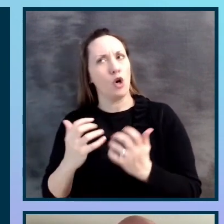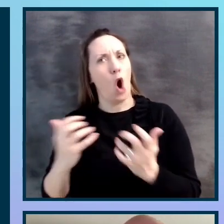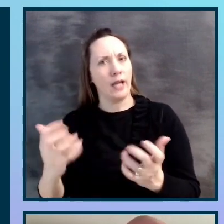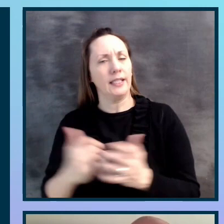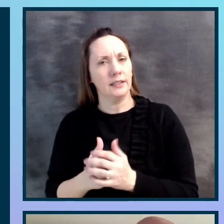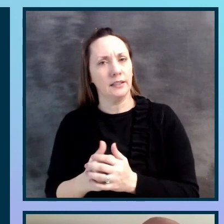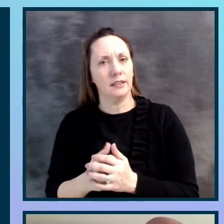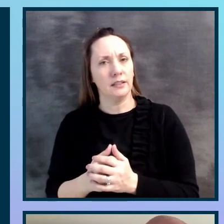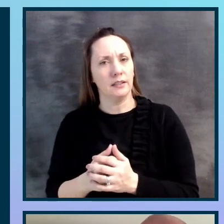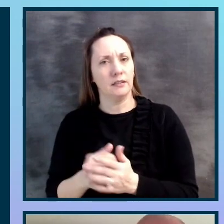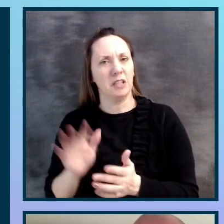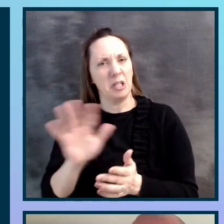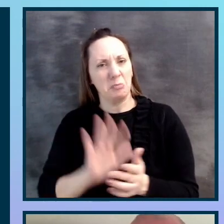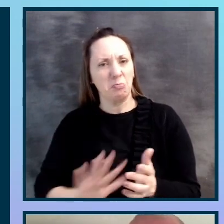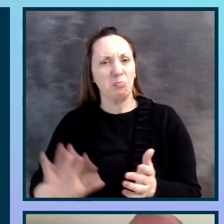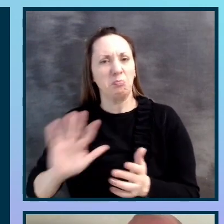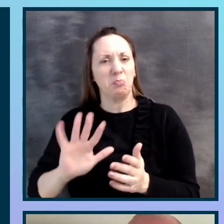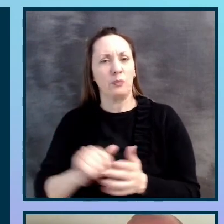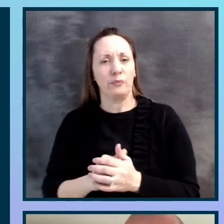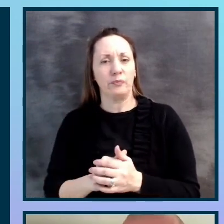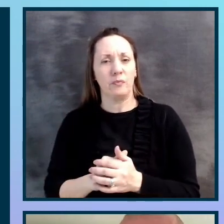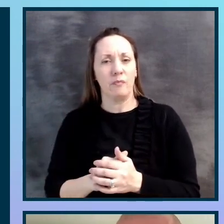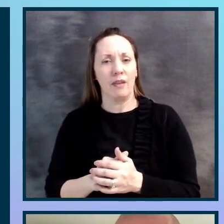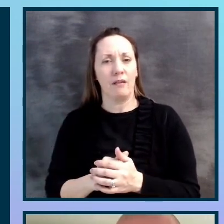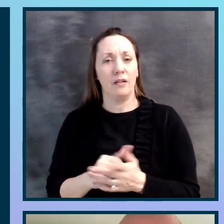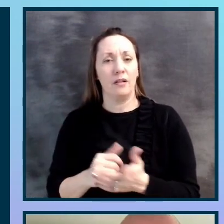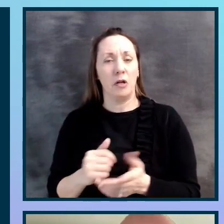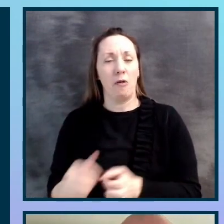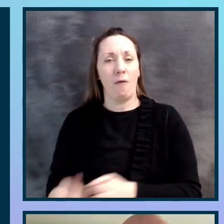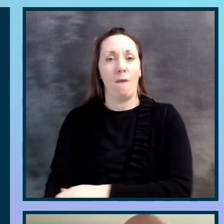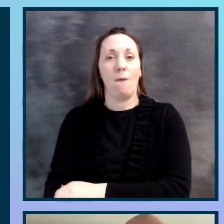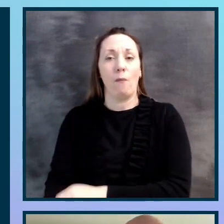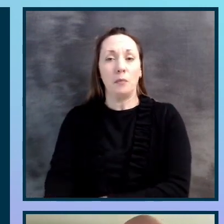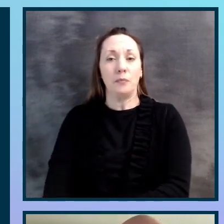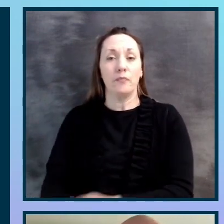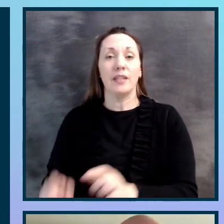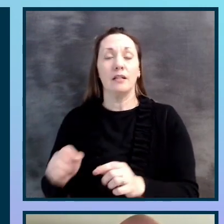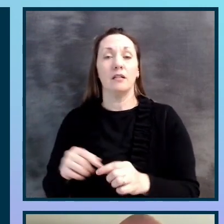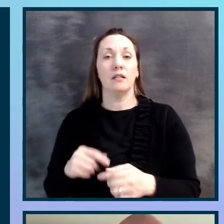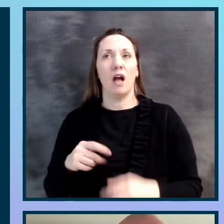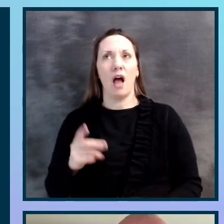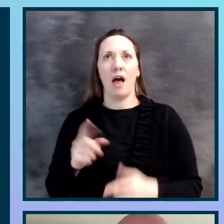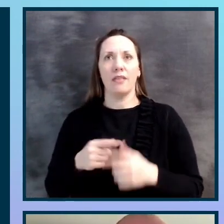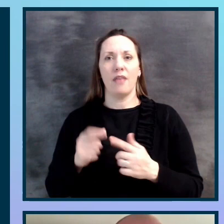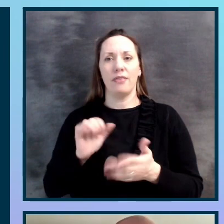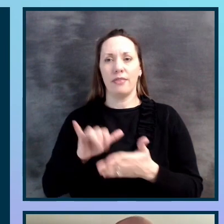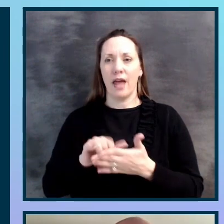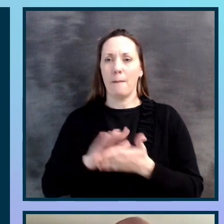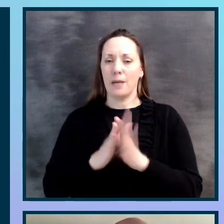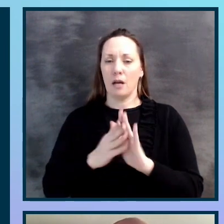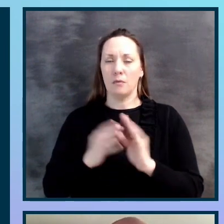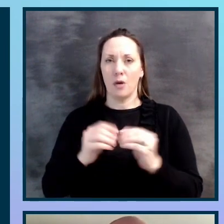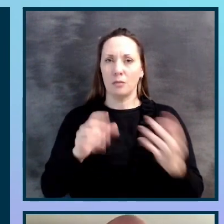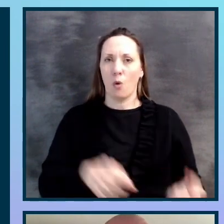if you include the other groups as well. And suddenly this becomes a much more powerful requirement